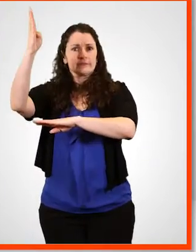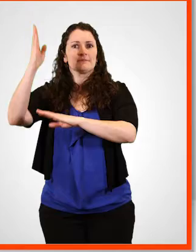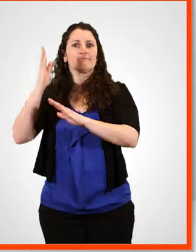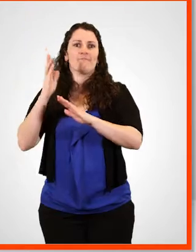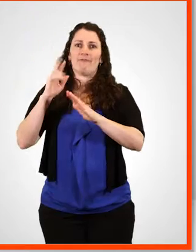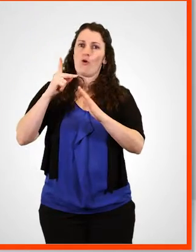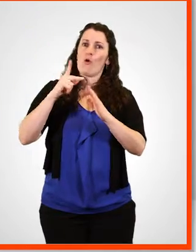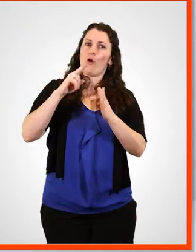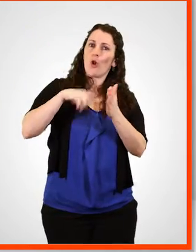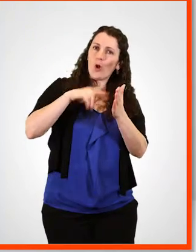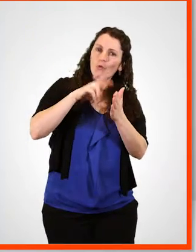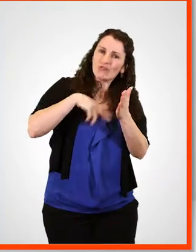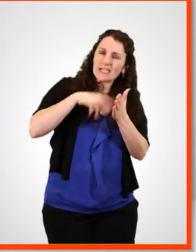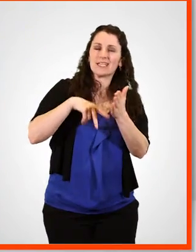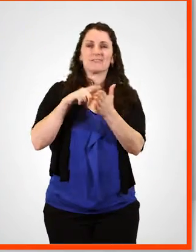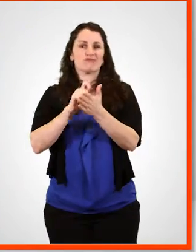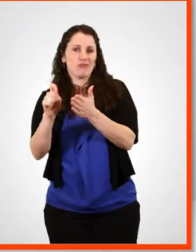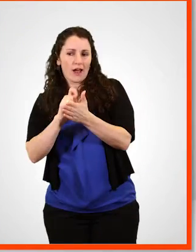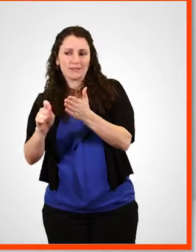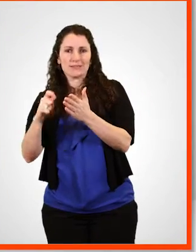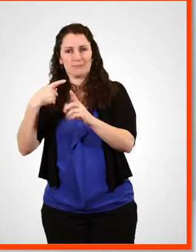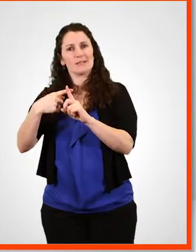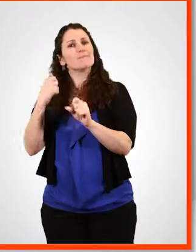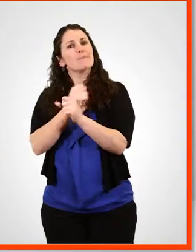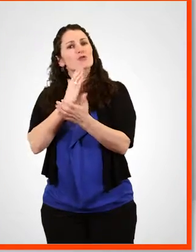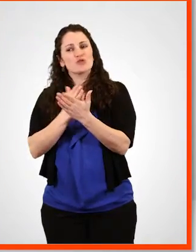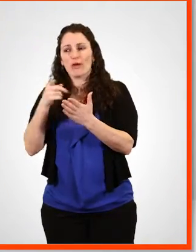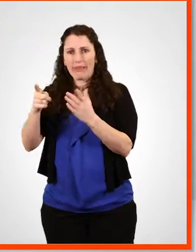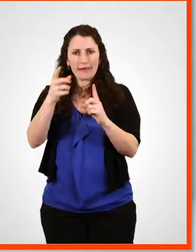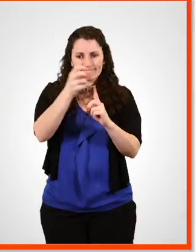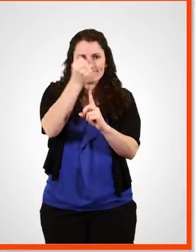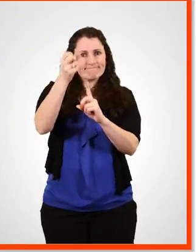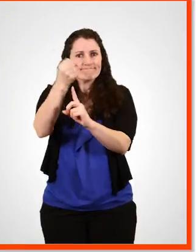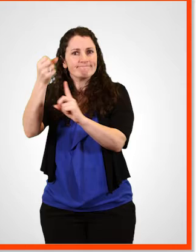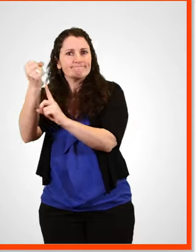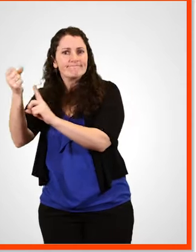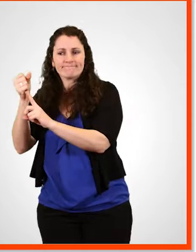to learn to read and write and achieve those age-appropriate goals that we all hope for.